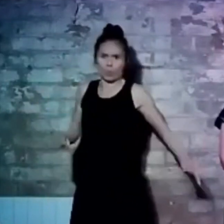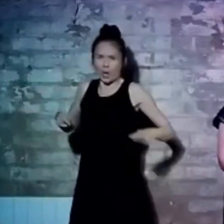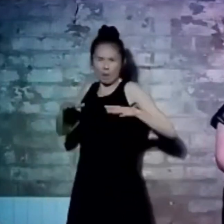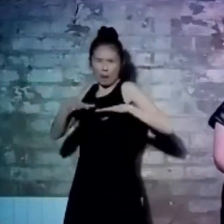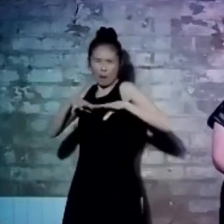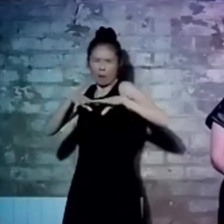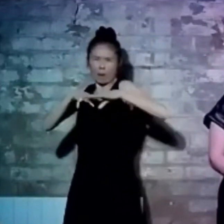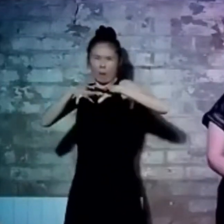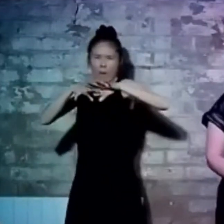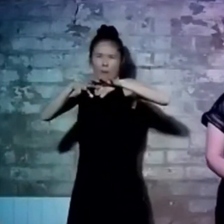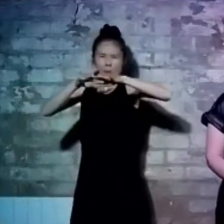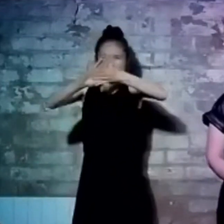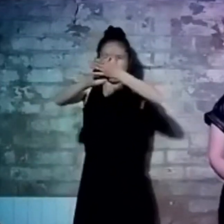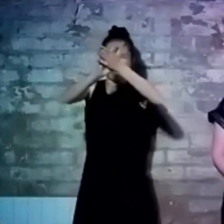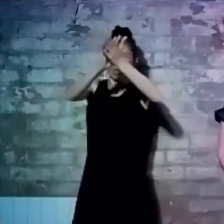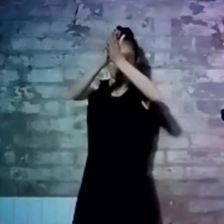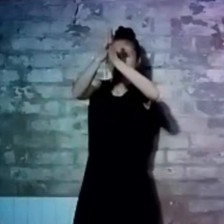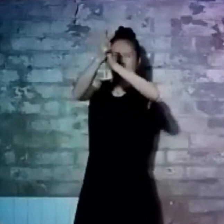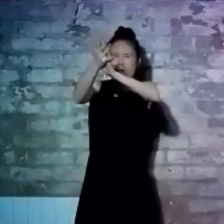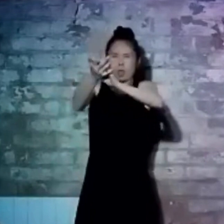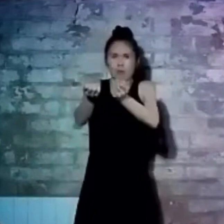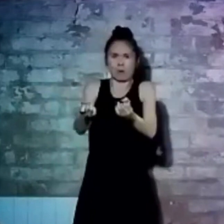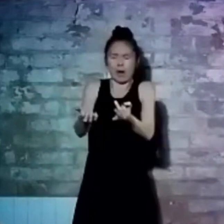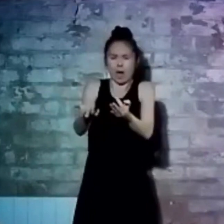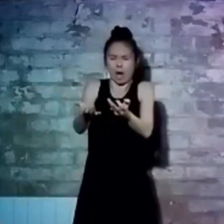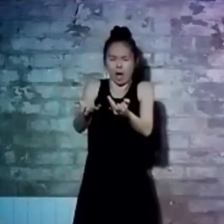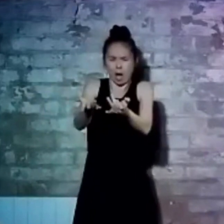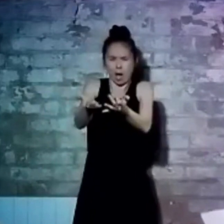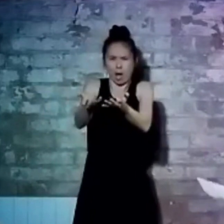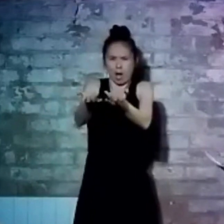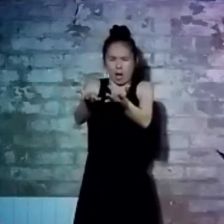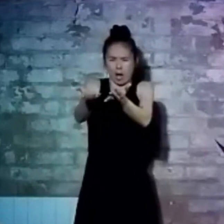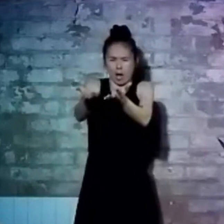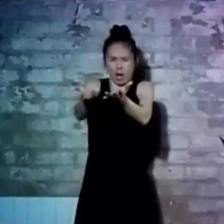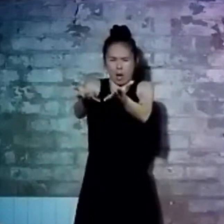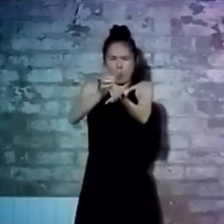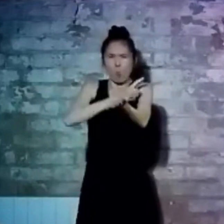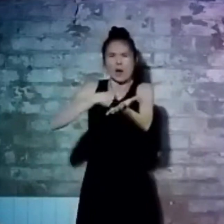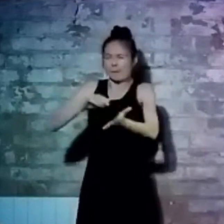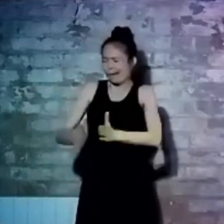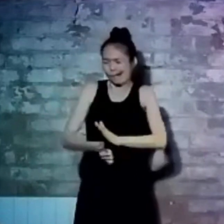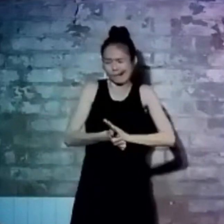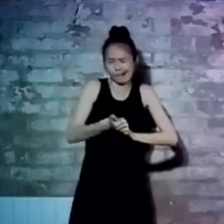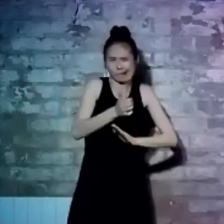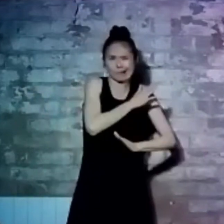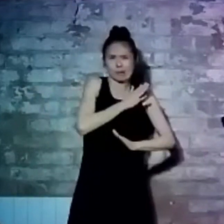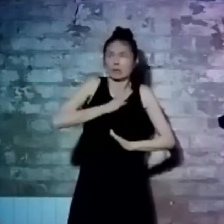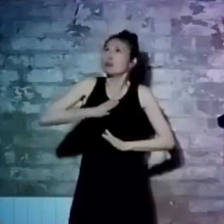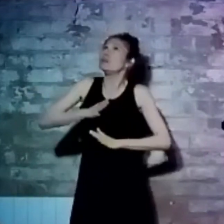Leaves me in its wake. Tis the paragon’s bondage. The Gods will make their use of me.